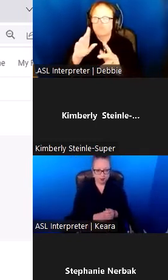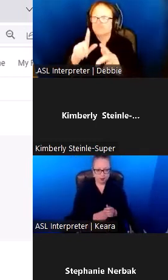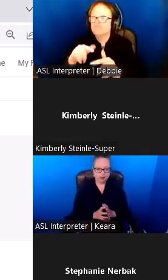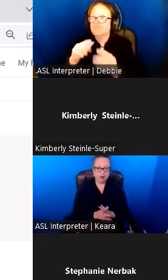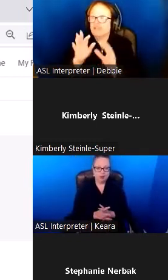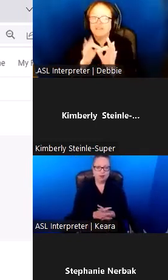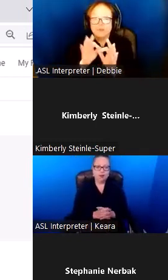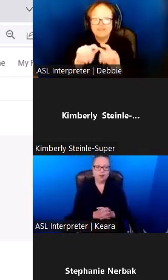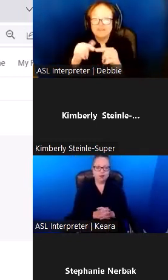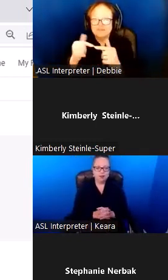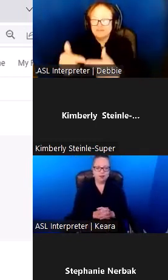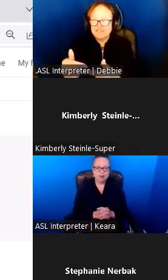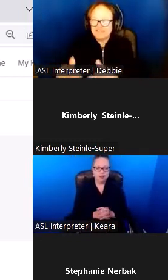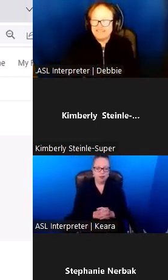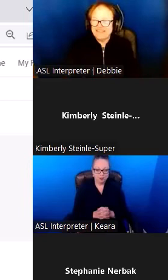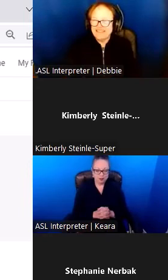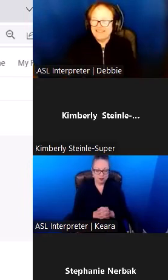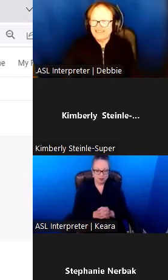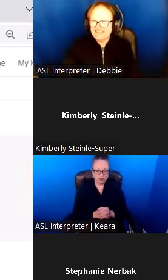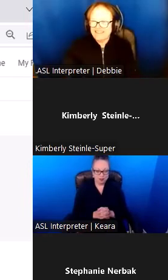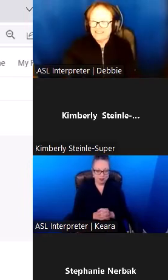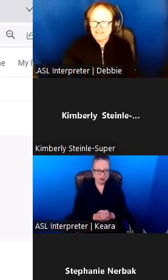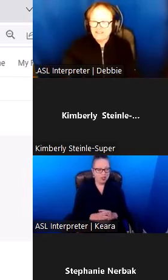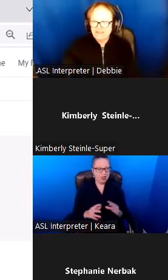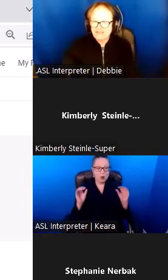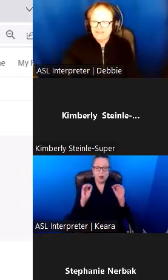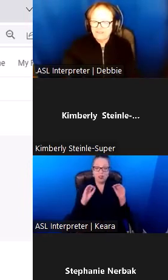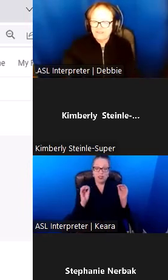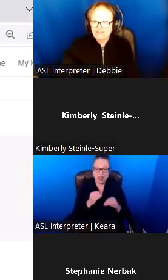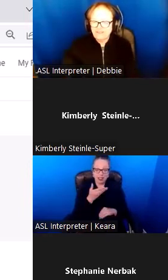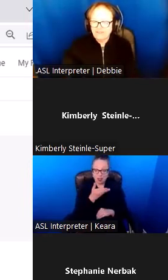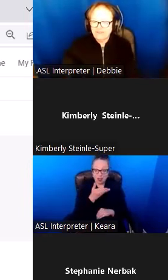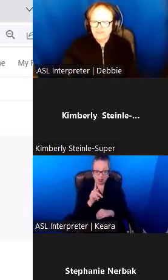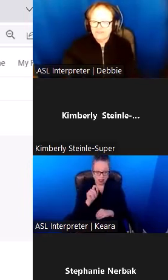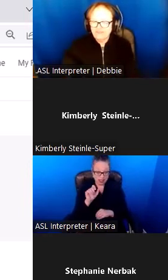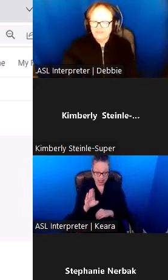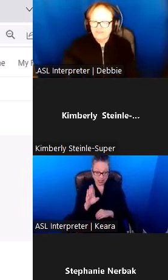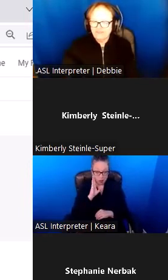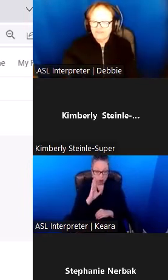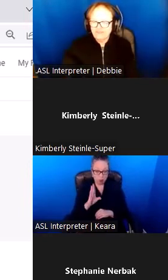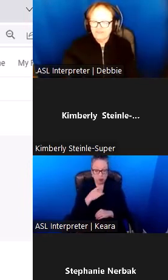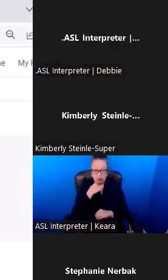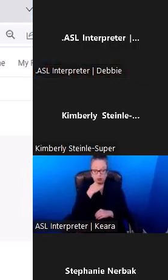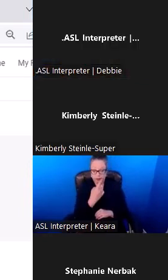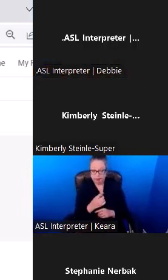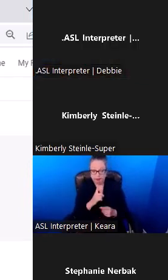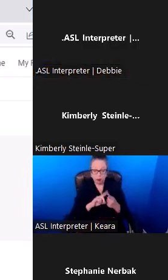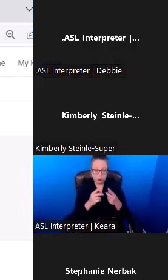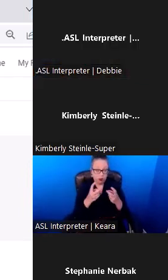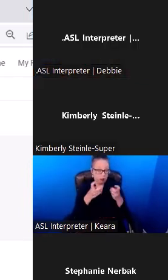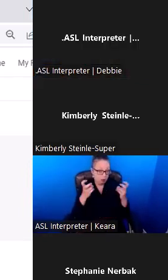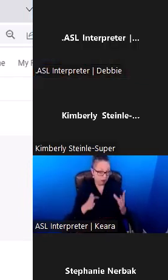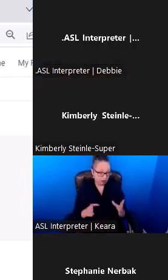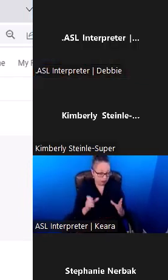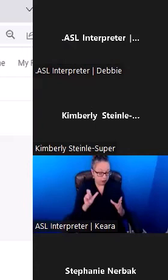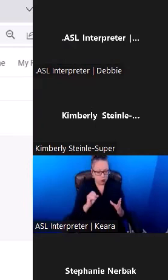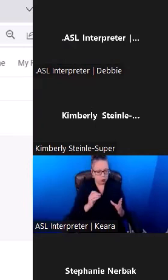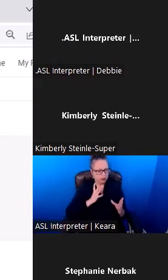will be shared with panelists so don’t worry about including your personal information here. On the applicant information tab, the first